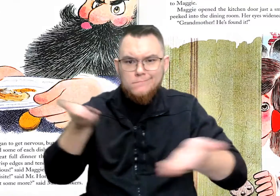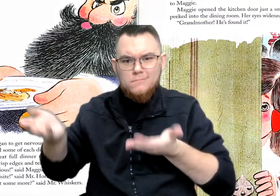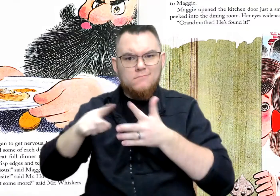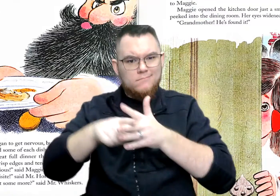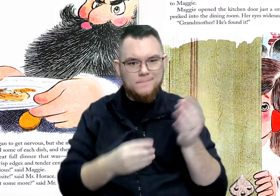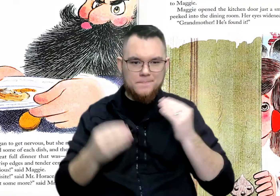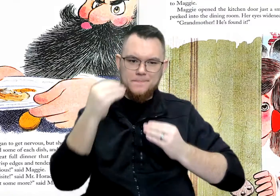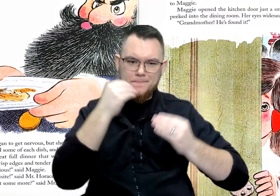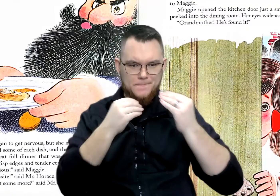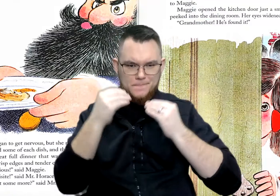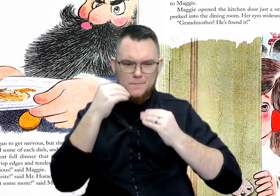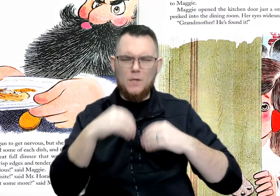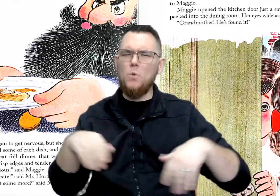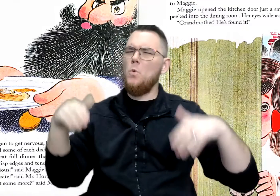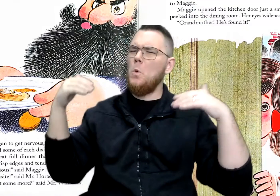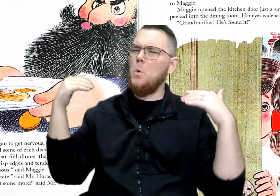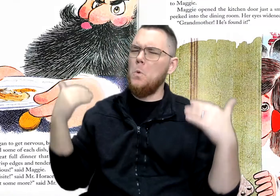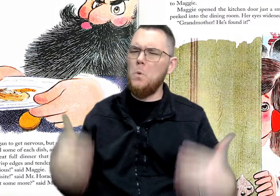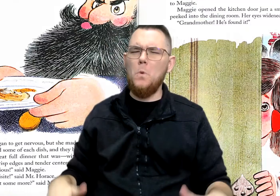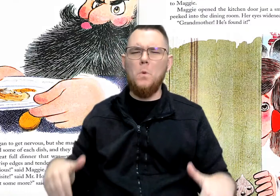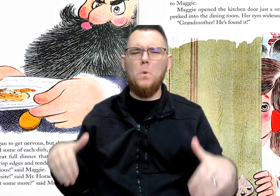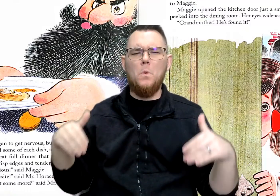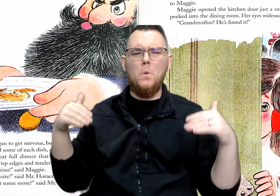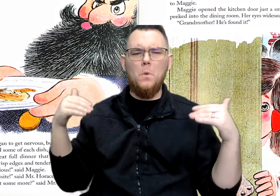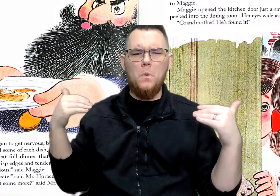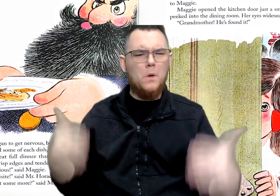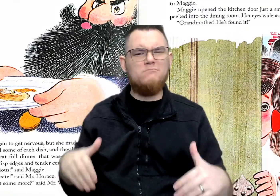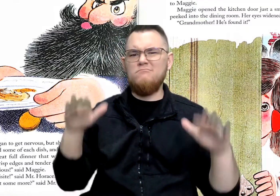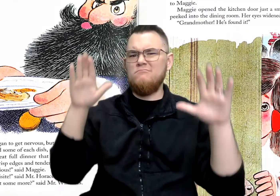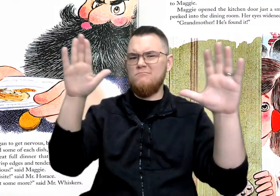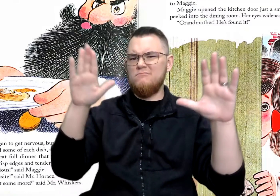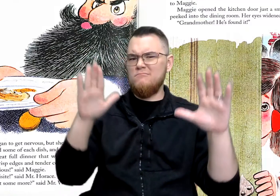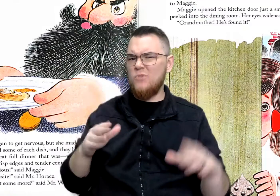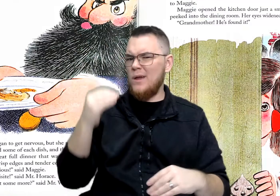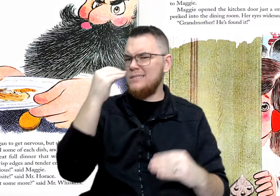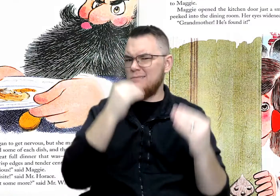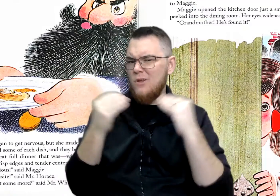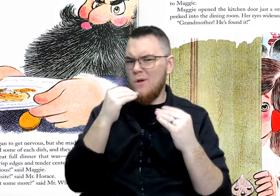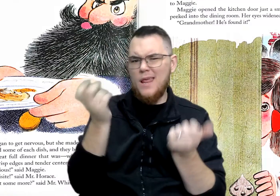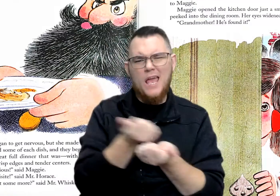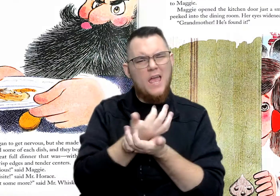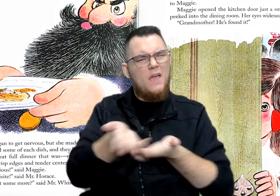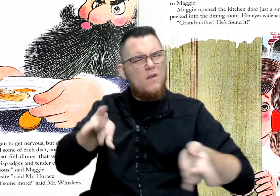What a great full dinner that was had— with everything cooked with crisp edges and tender